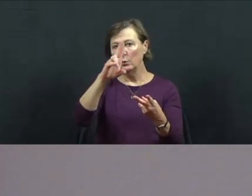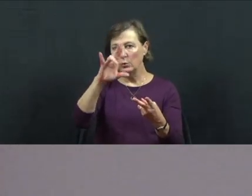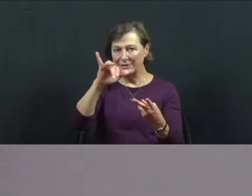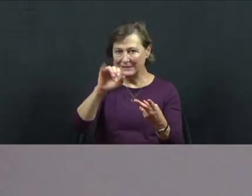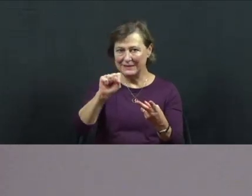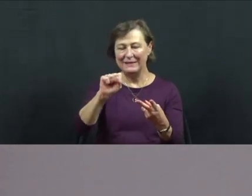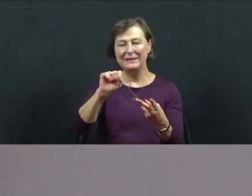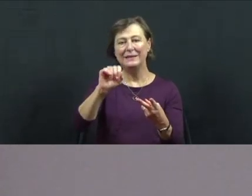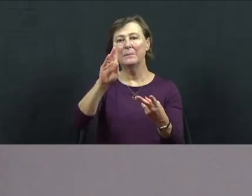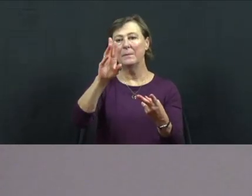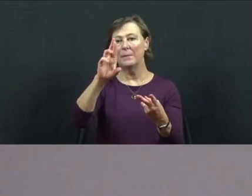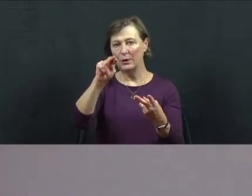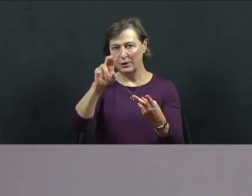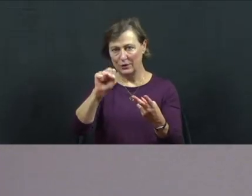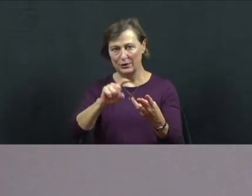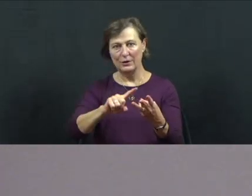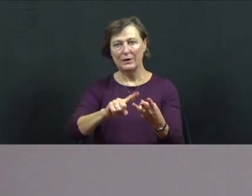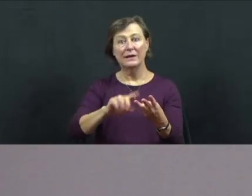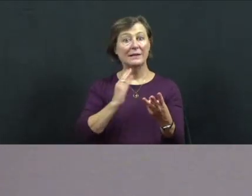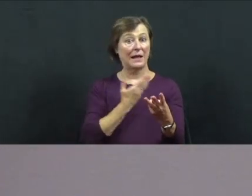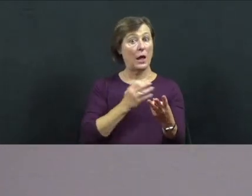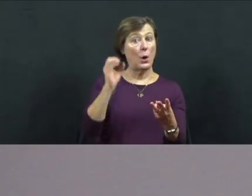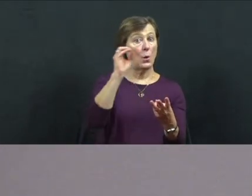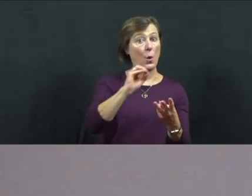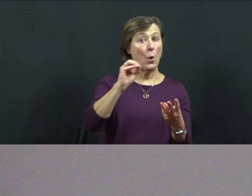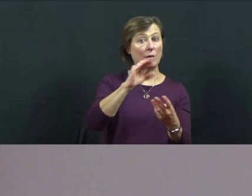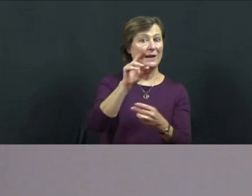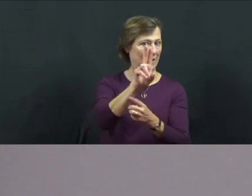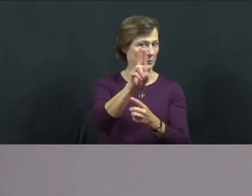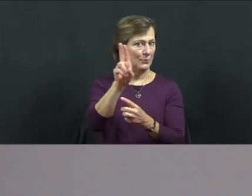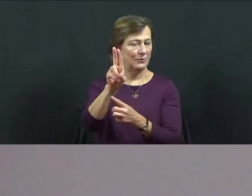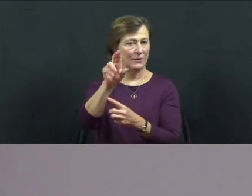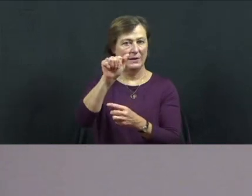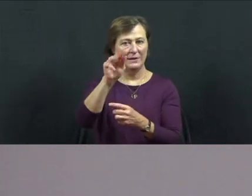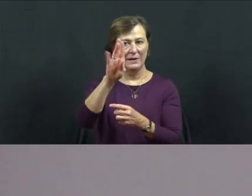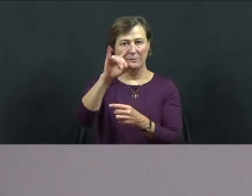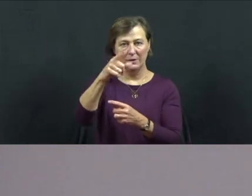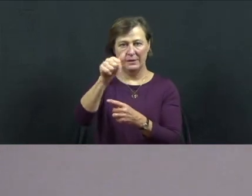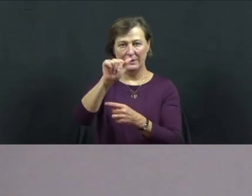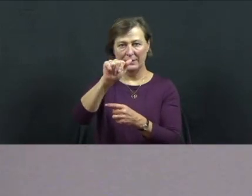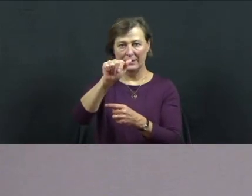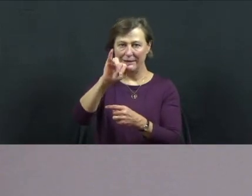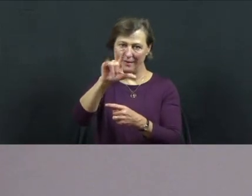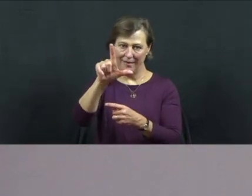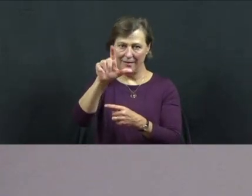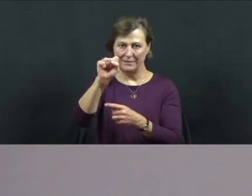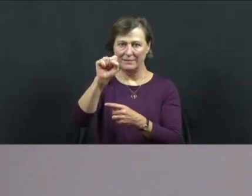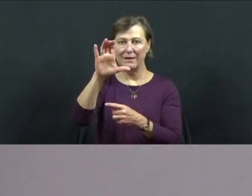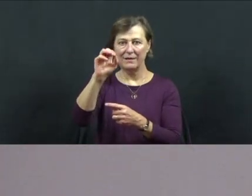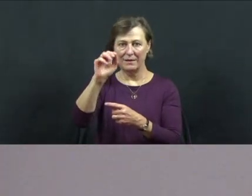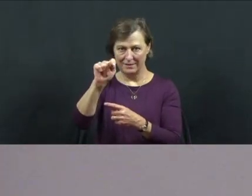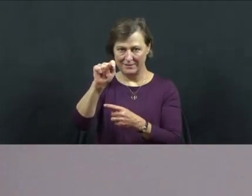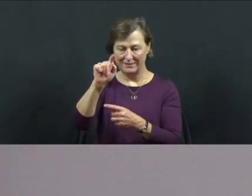and our very own, Oregonian and Unitarian Abigail Scott Dunaway.